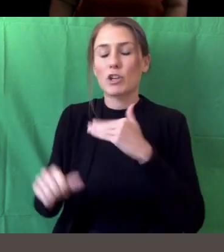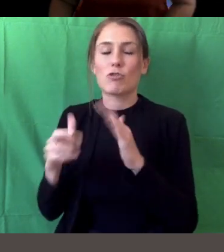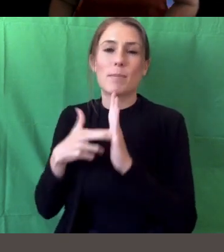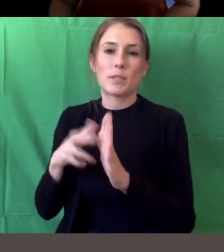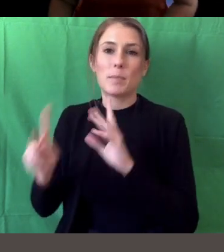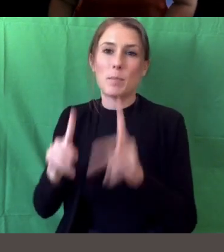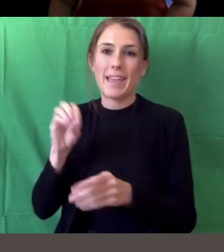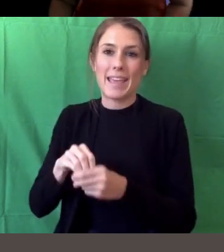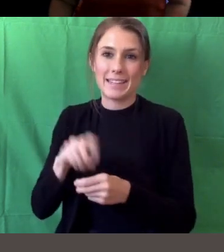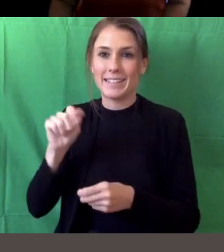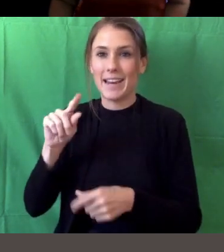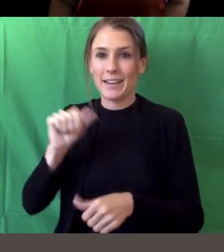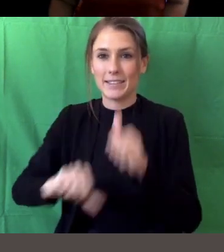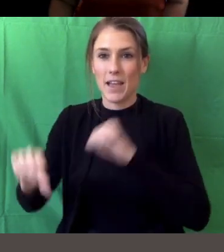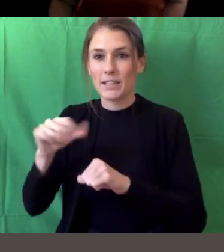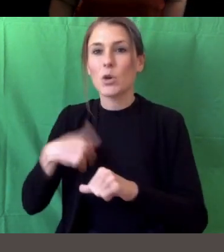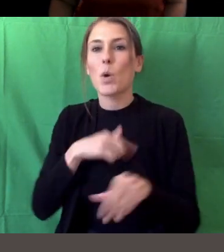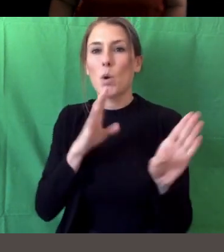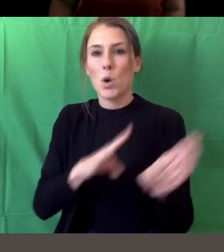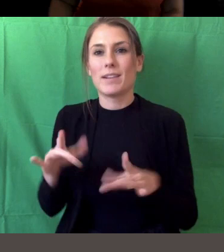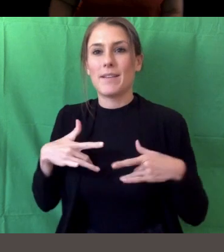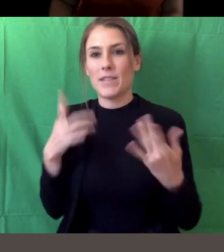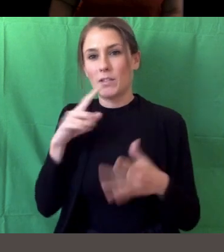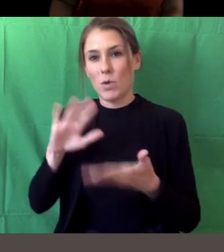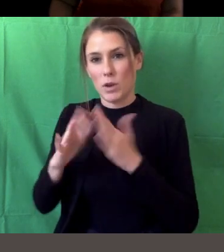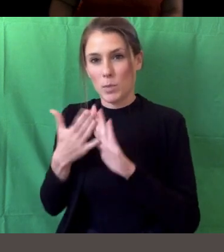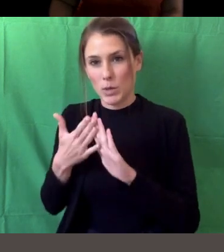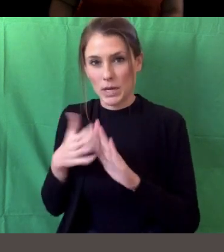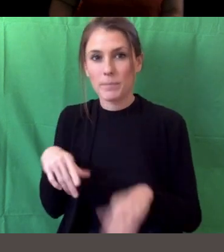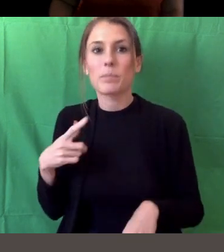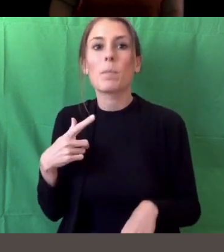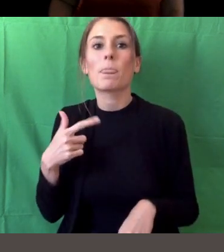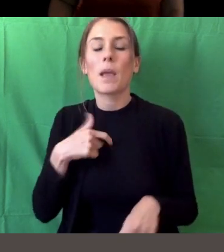persons in data science and we organize data science events for the community.